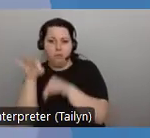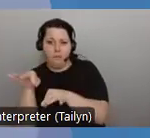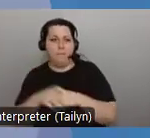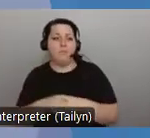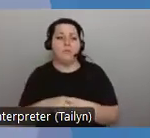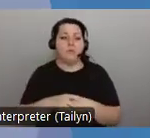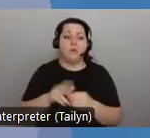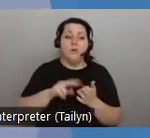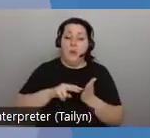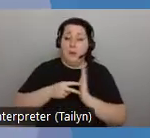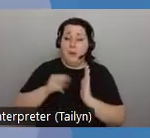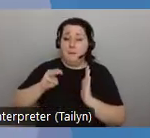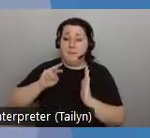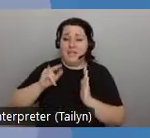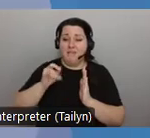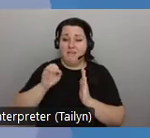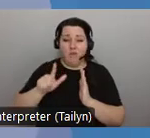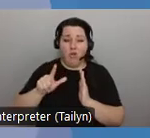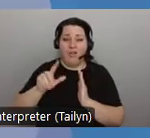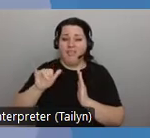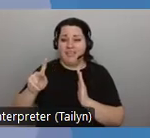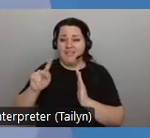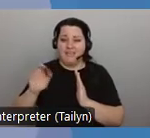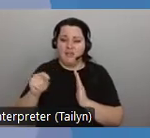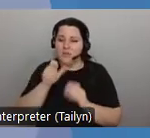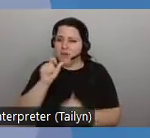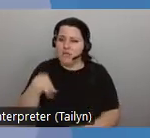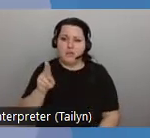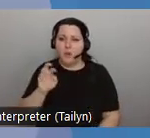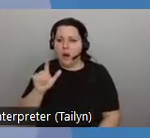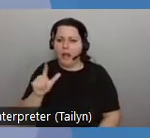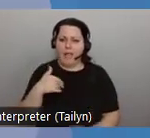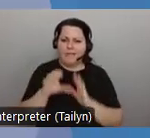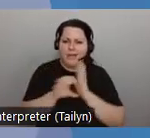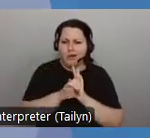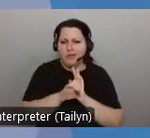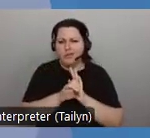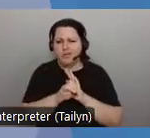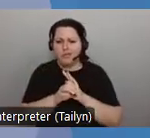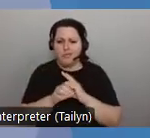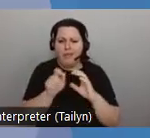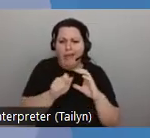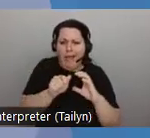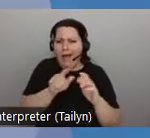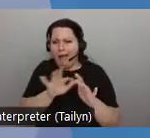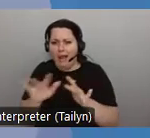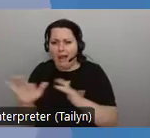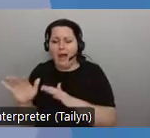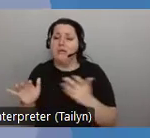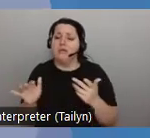Meaningful link text, making sure we are not just giving people a URL that might have a lot of extra